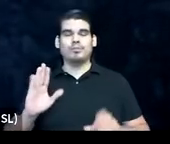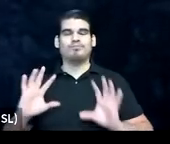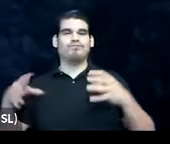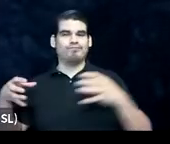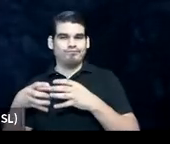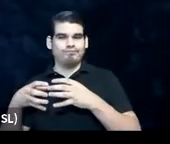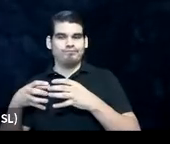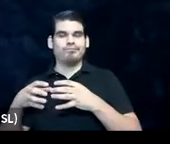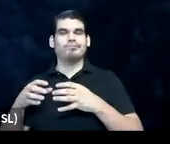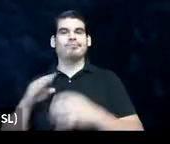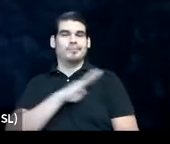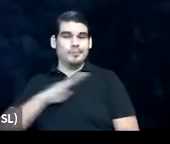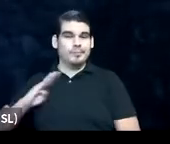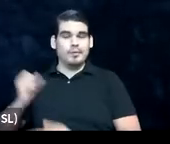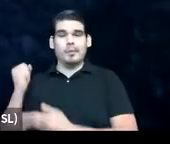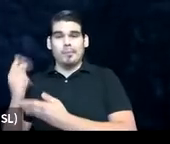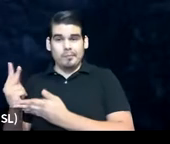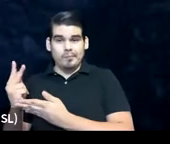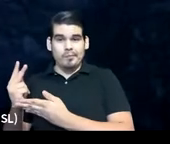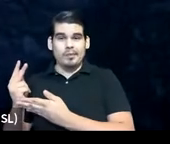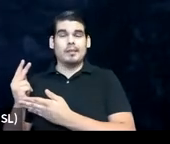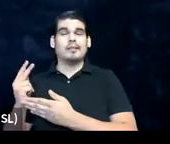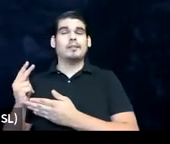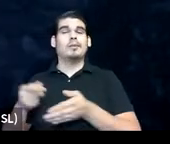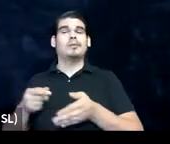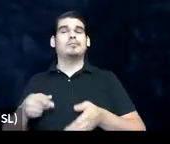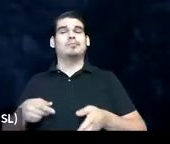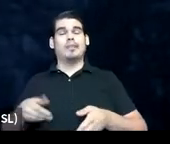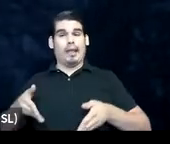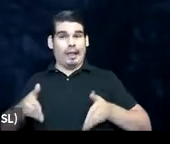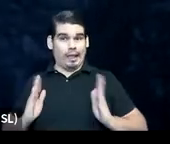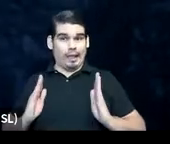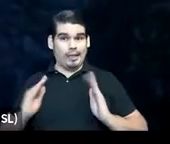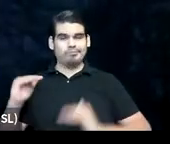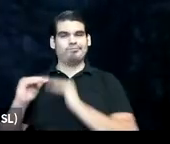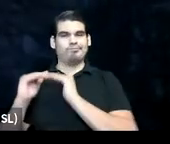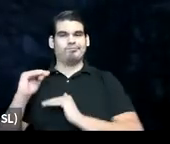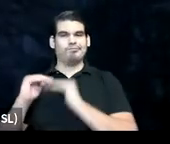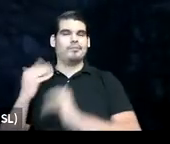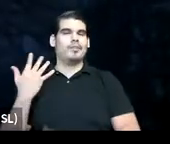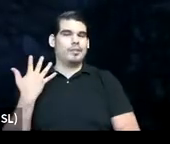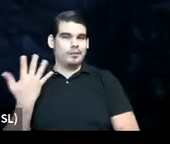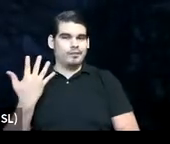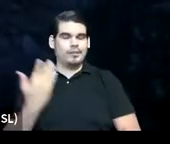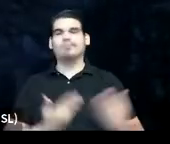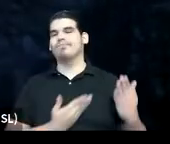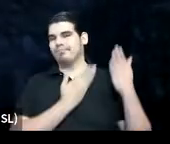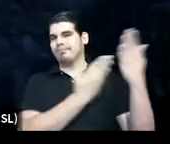you'll you'll basically have a day where You'll go through all those resolutions on your agenda and then the one